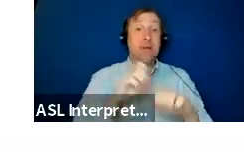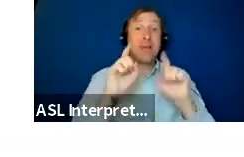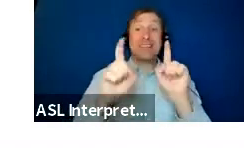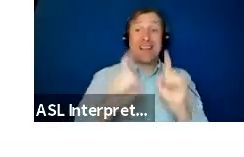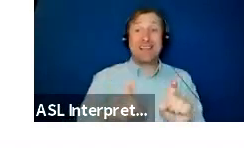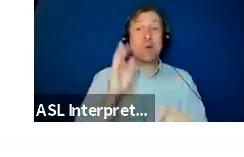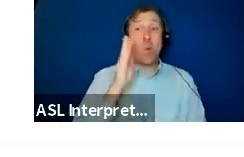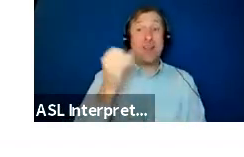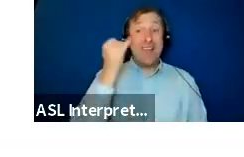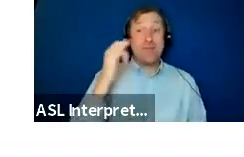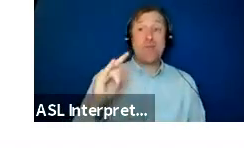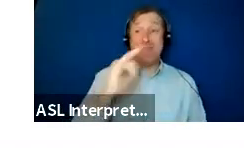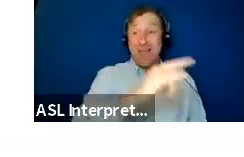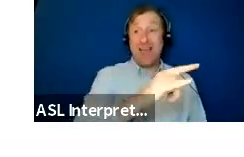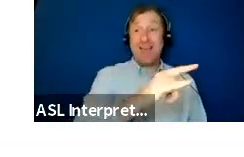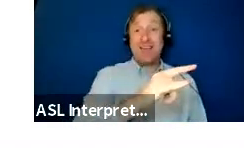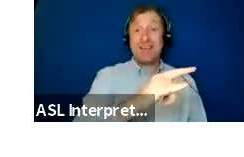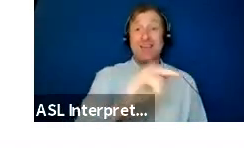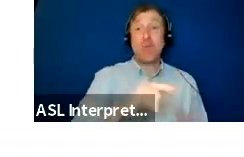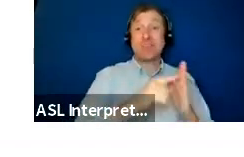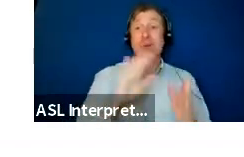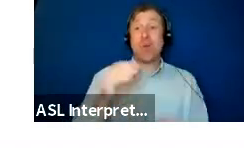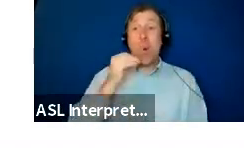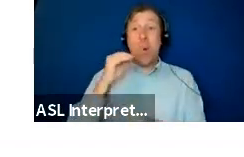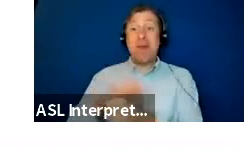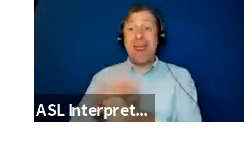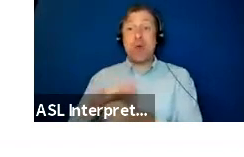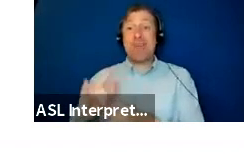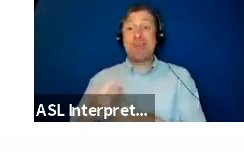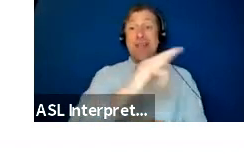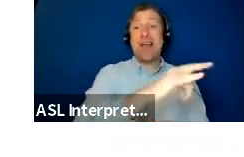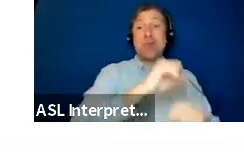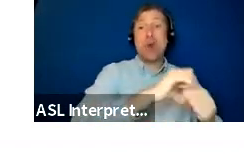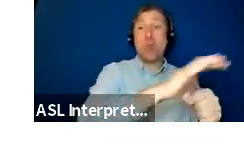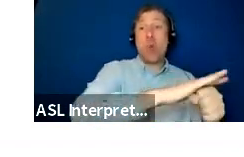If you're going to fly from your home area to a work location there will need to be a COVID test